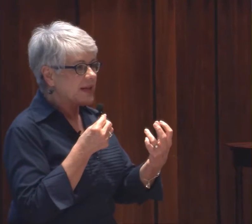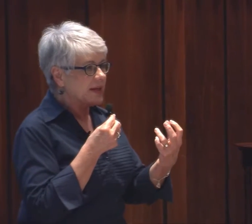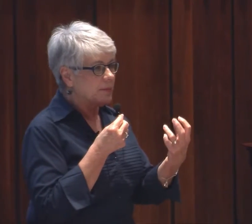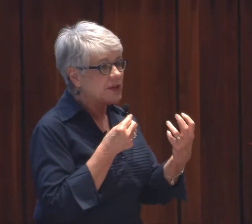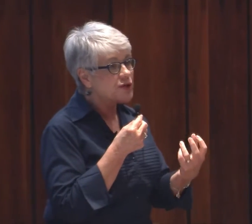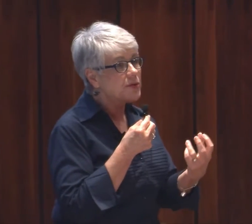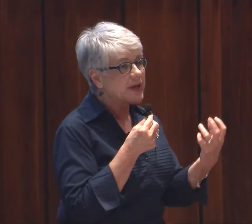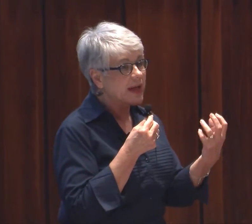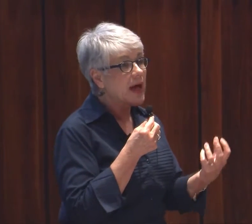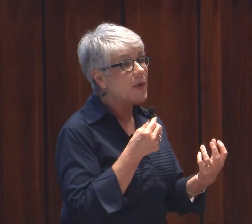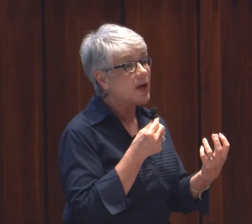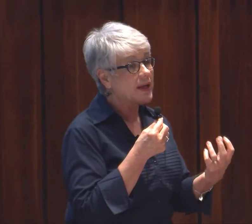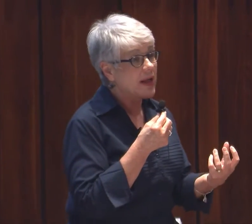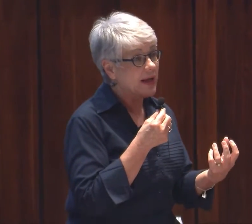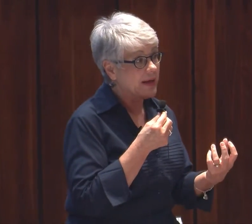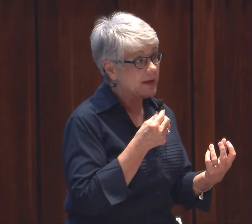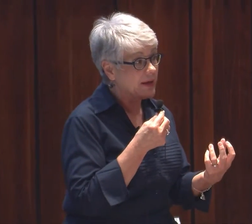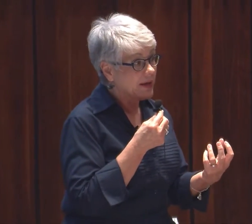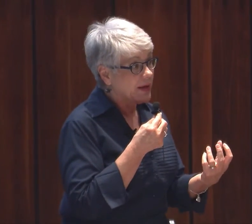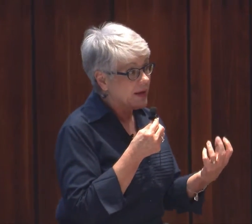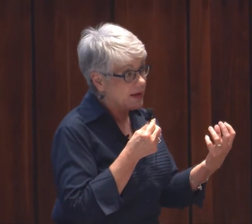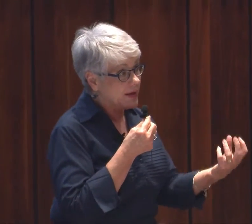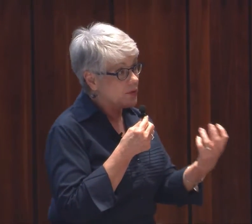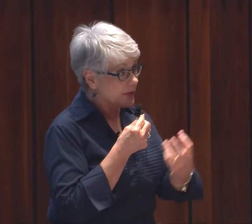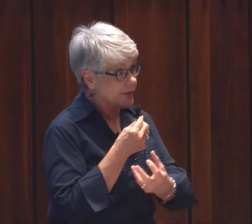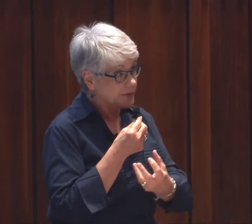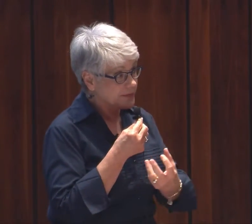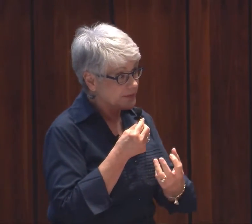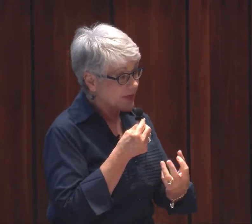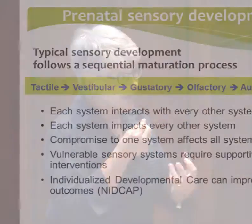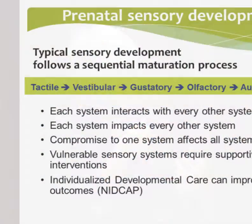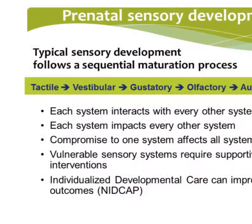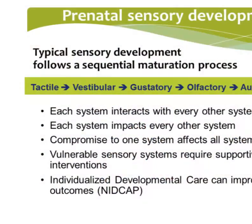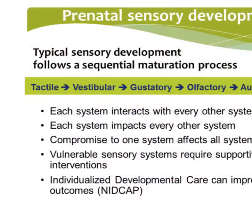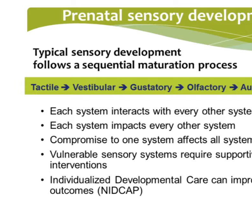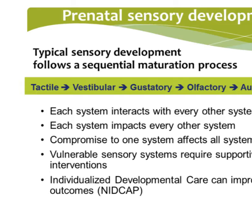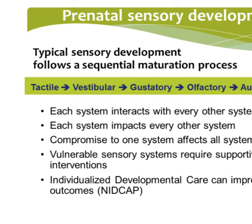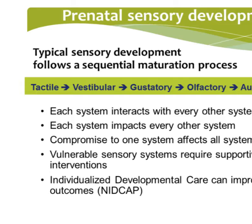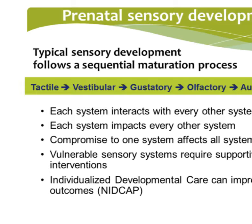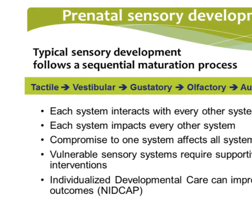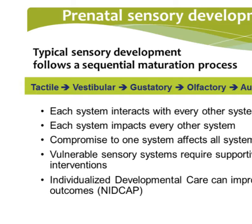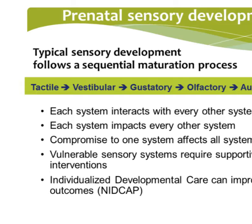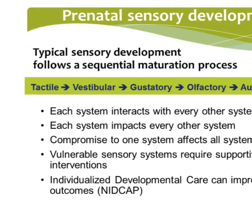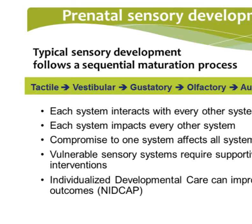mature and come online in an order. Okay, and the first system to fully develop